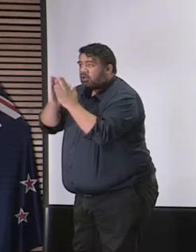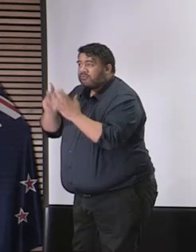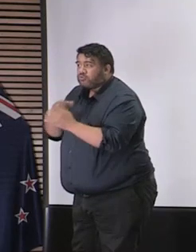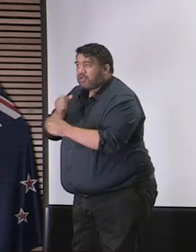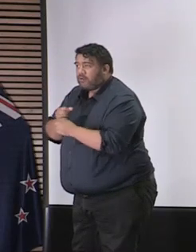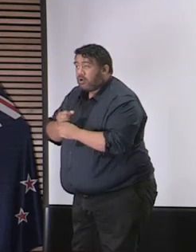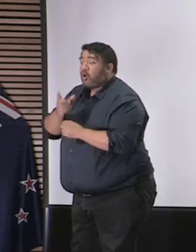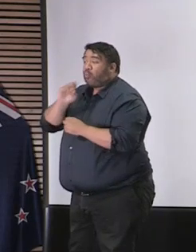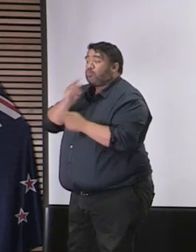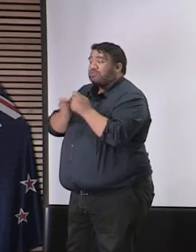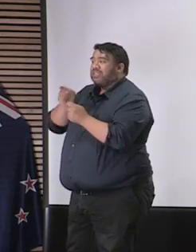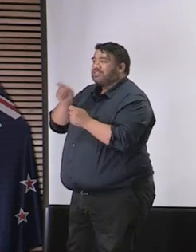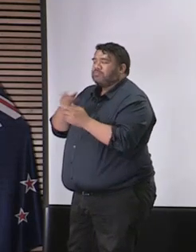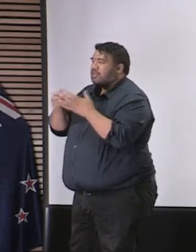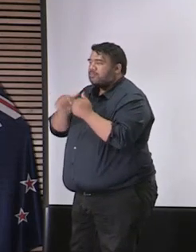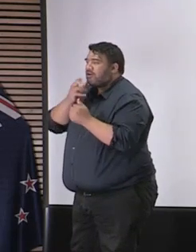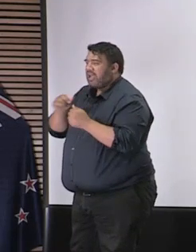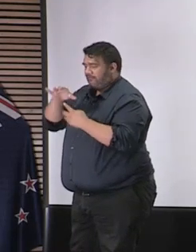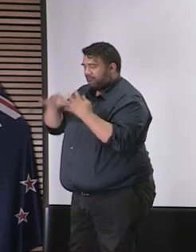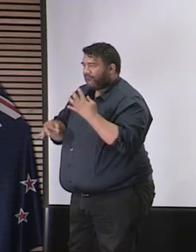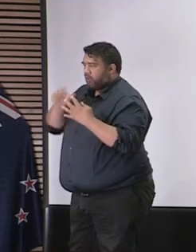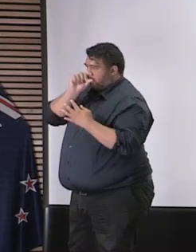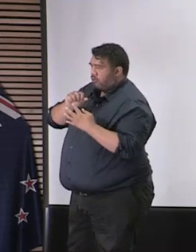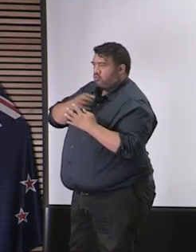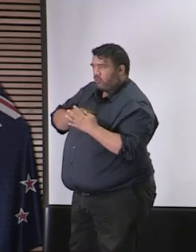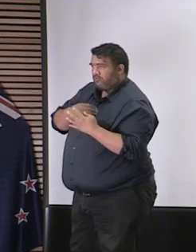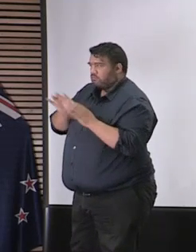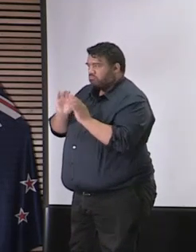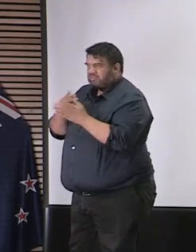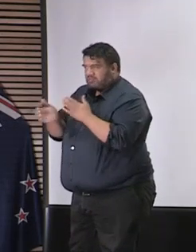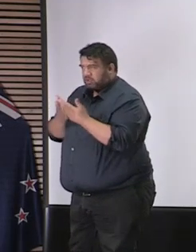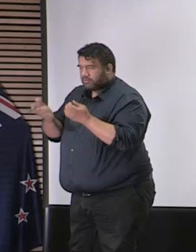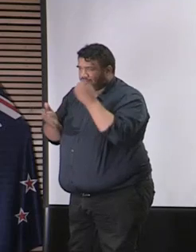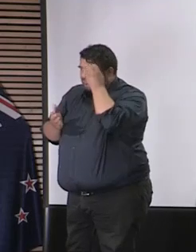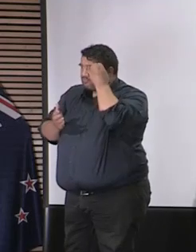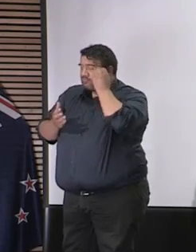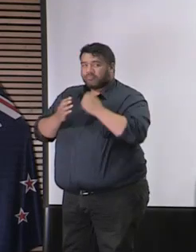especially because they are in a domestic situation then we will start to use testing even